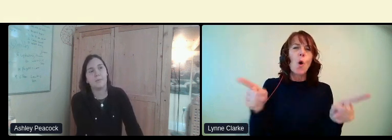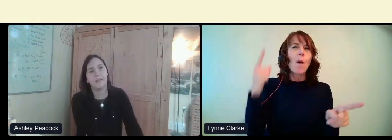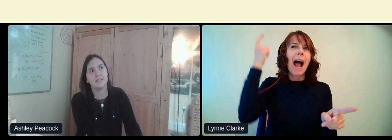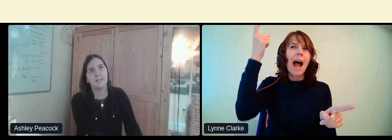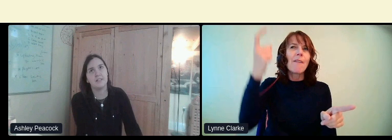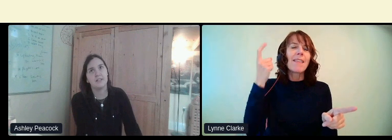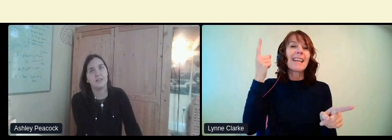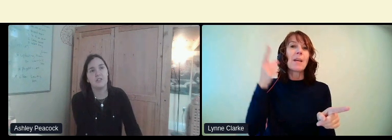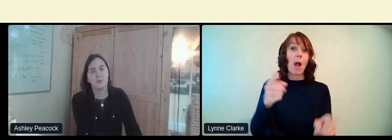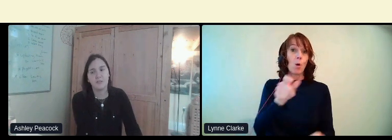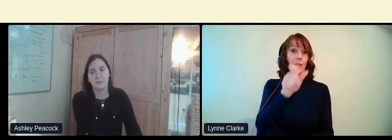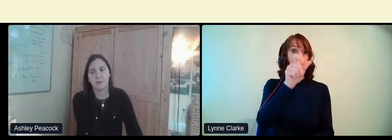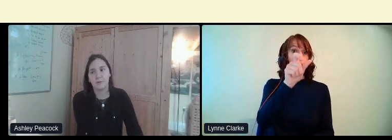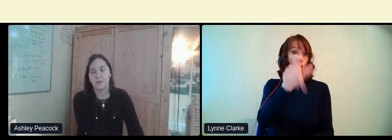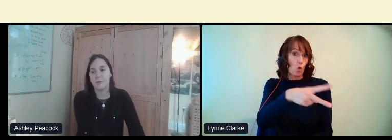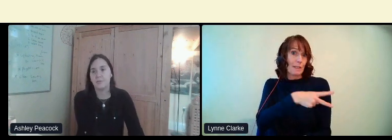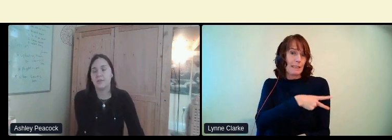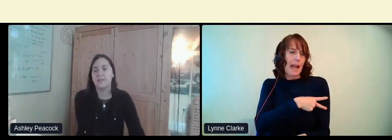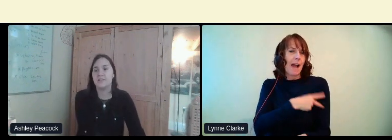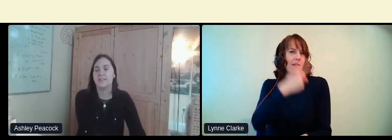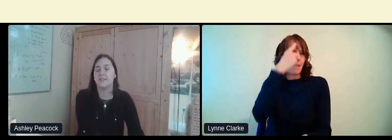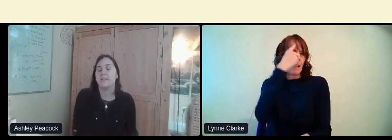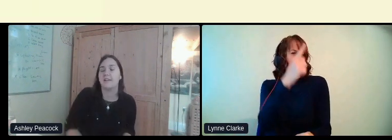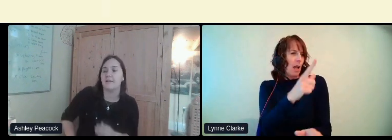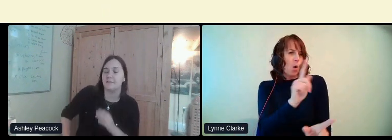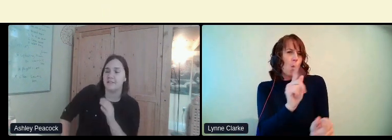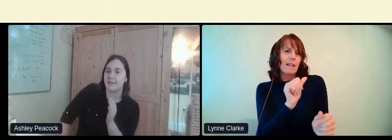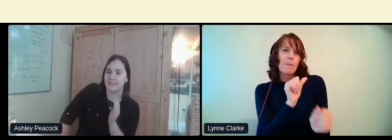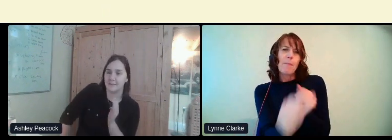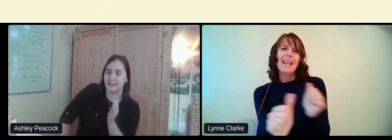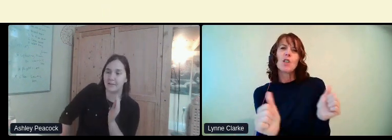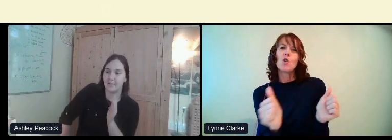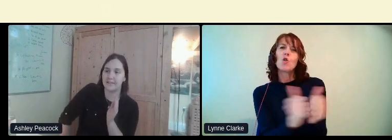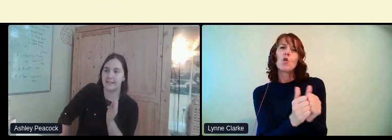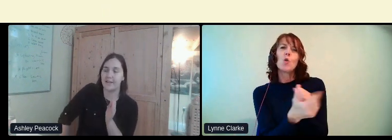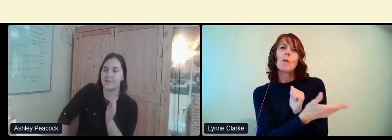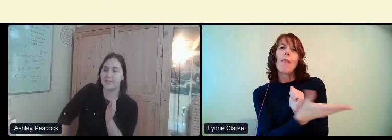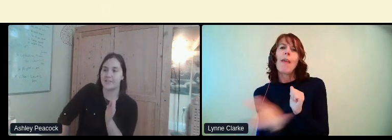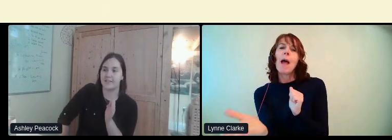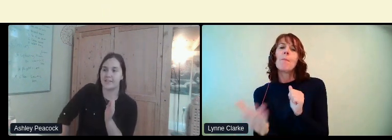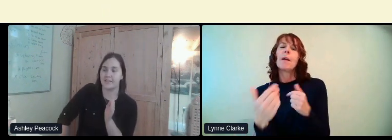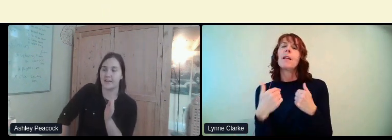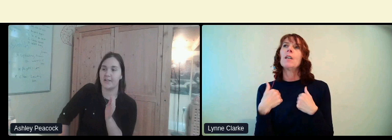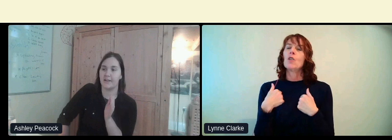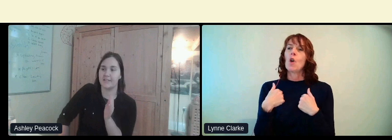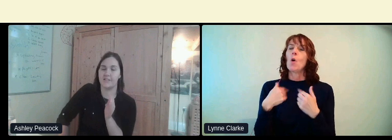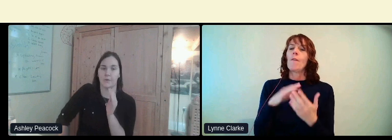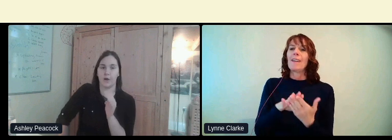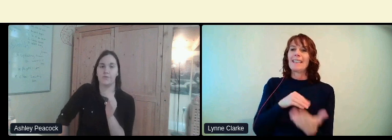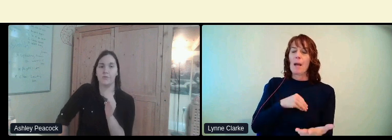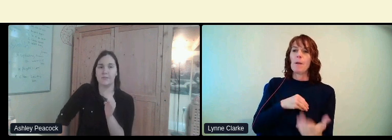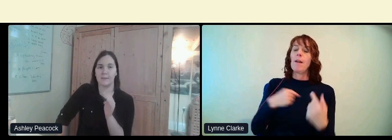best suited for. Because if it takes me a lot less energy to get to this kind of 90 to 100 percent,